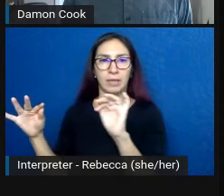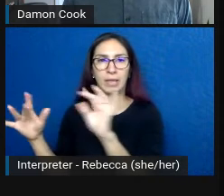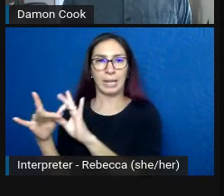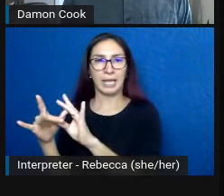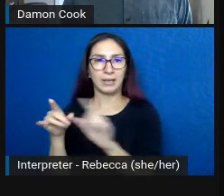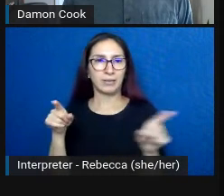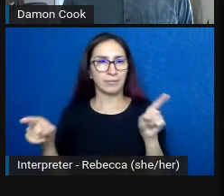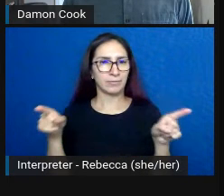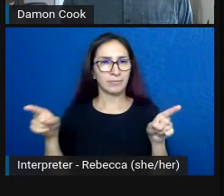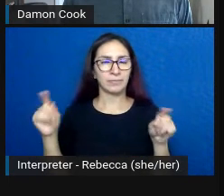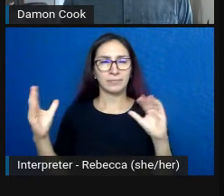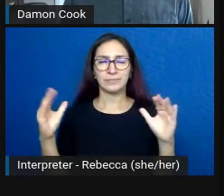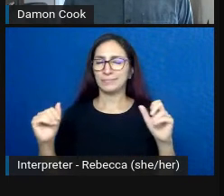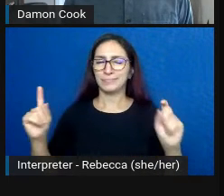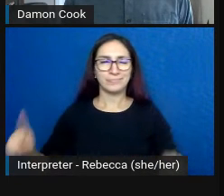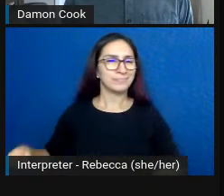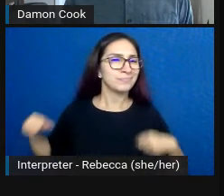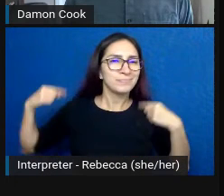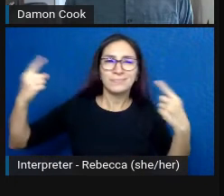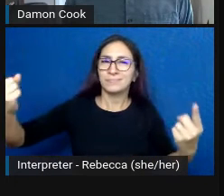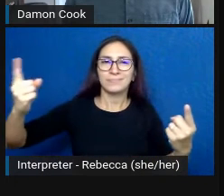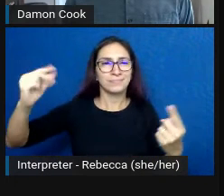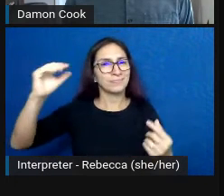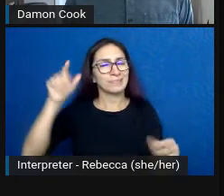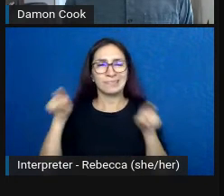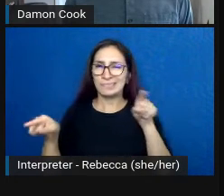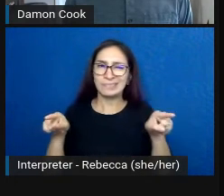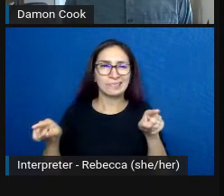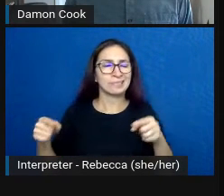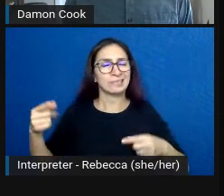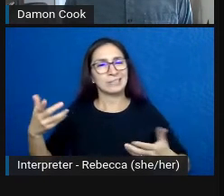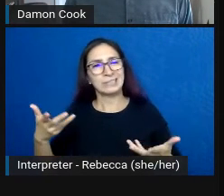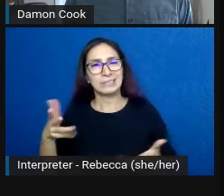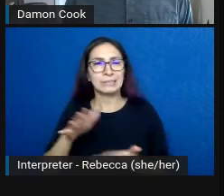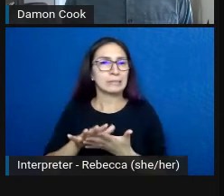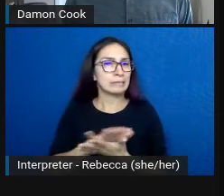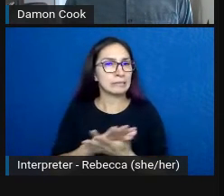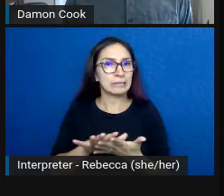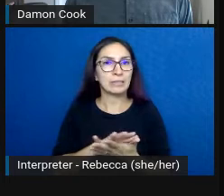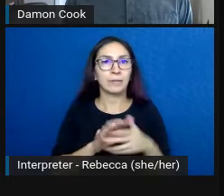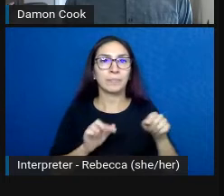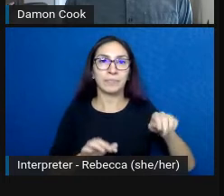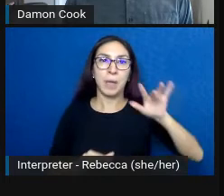Buttons are best for clickable actions like sign up, download, or open.